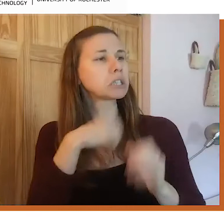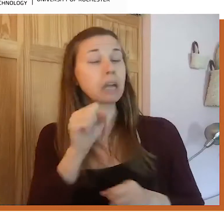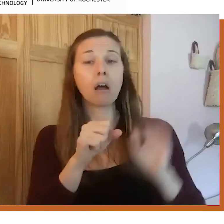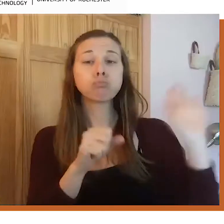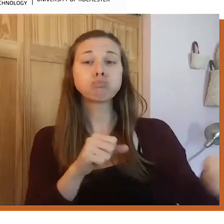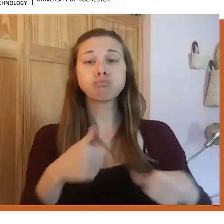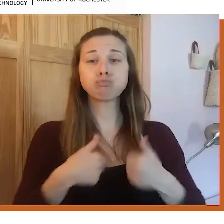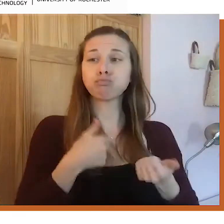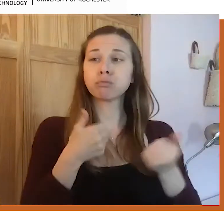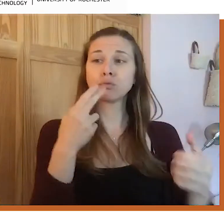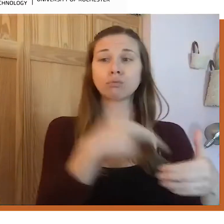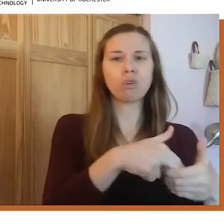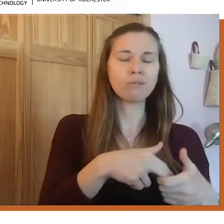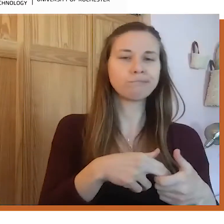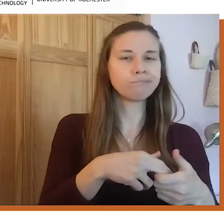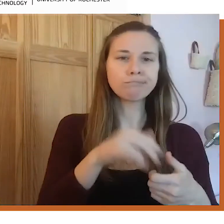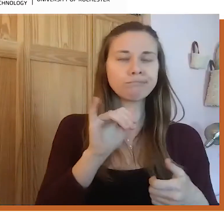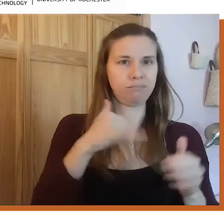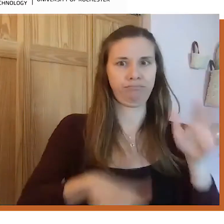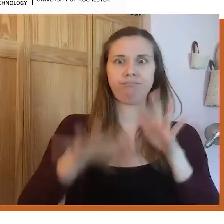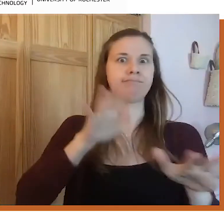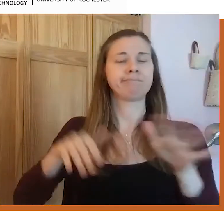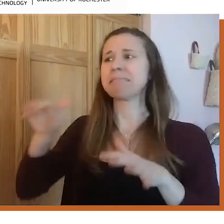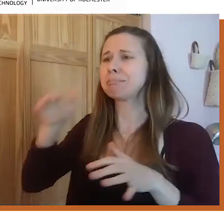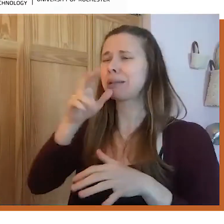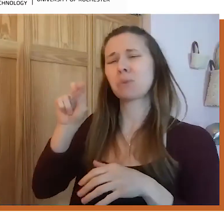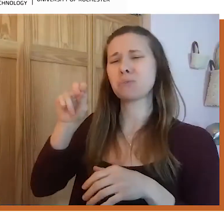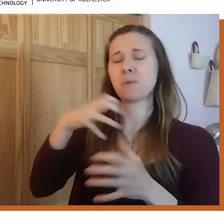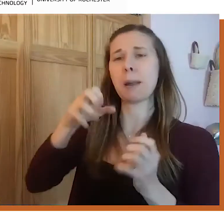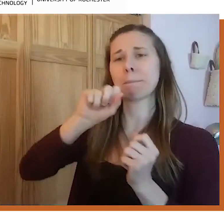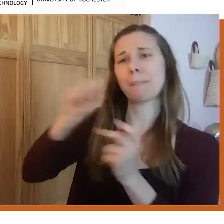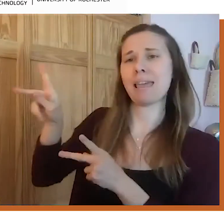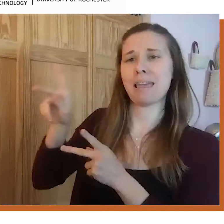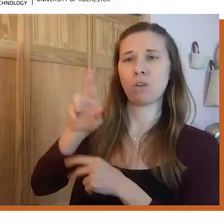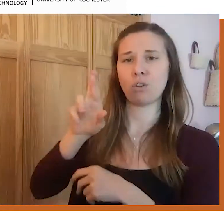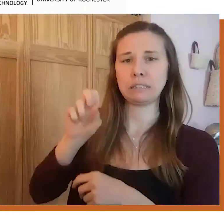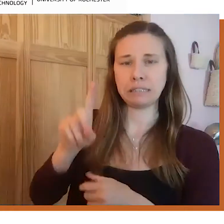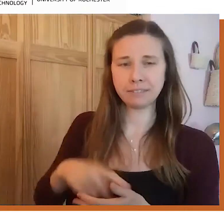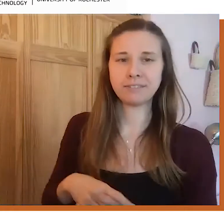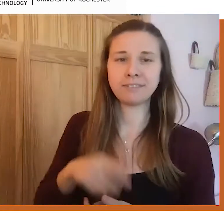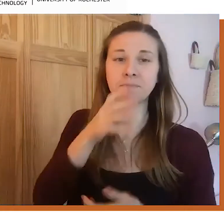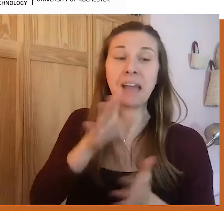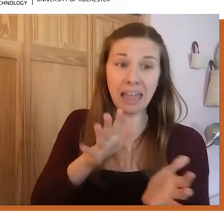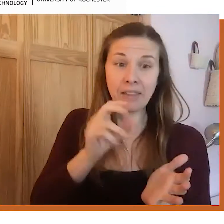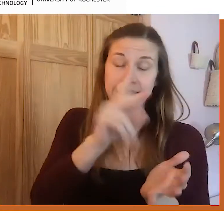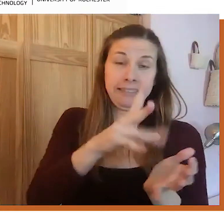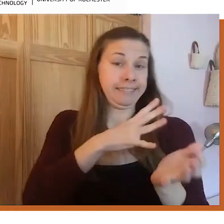I could easily oversee other conversations and join in, but I didn't have that experience at the public school,